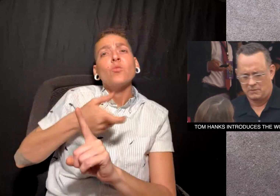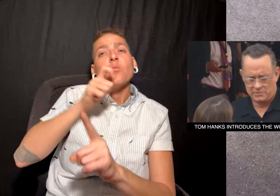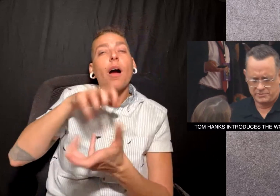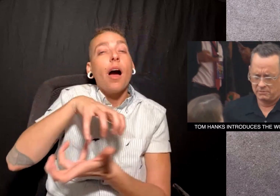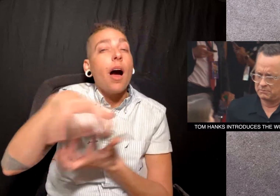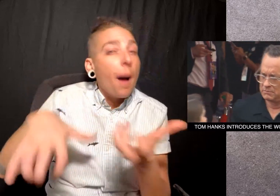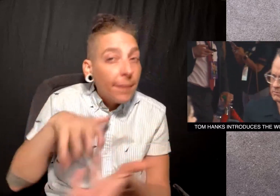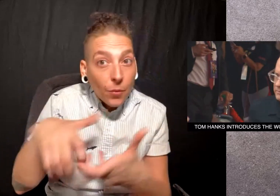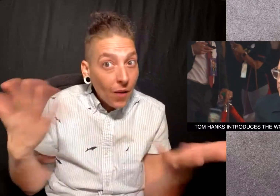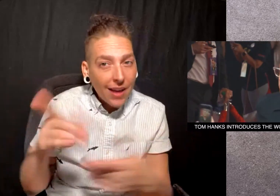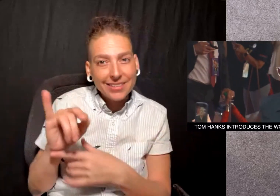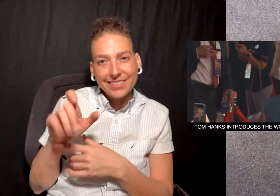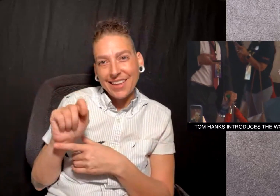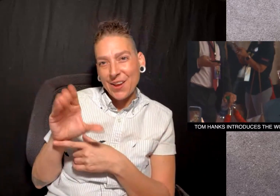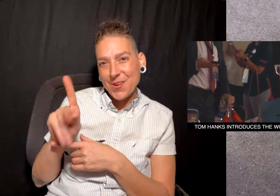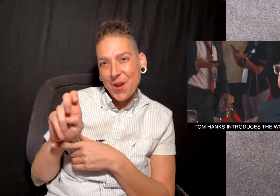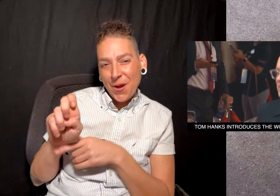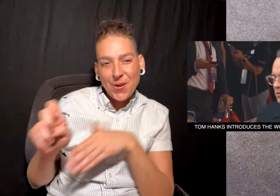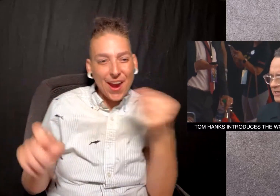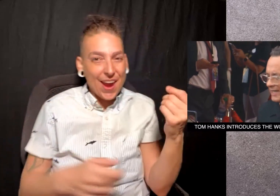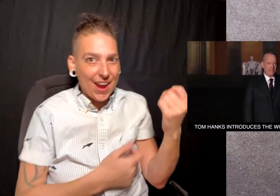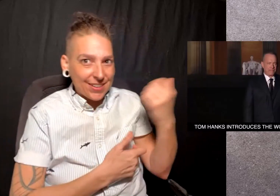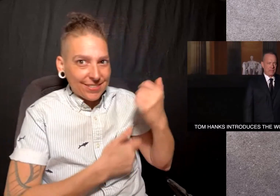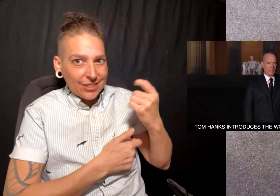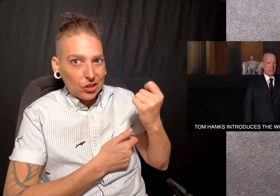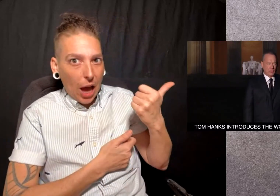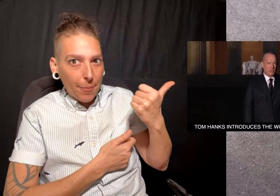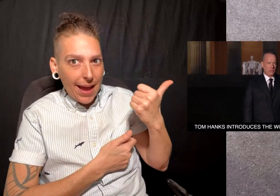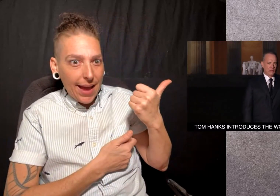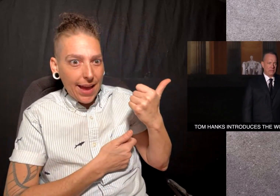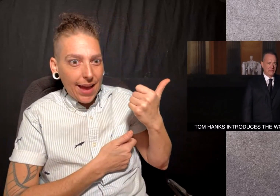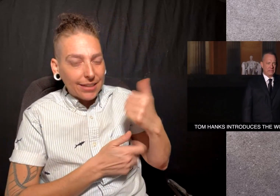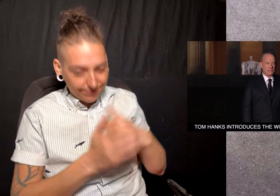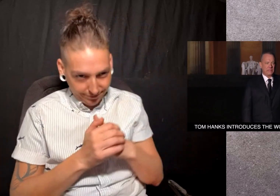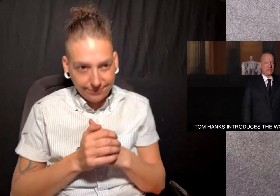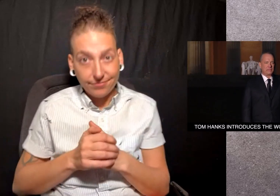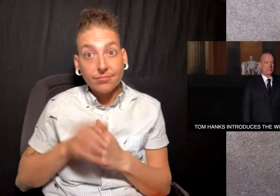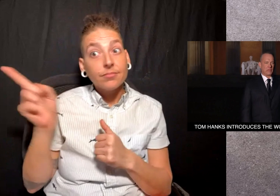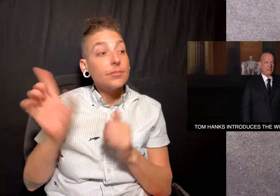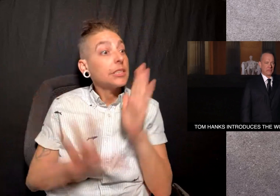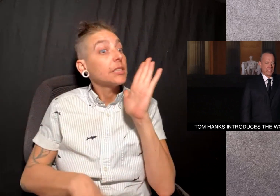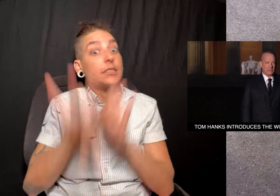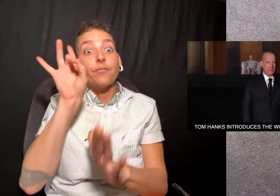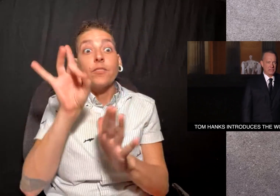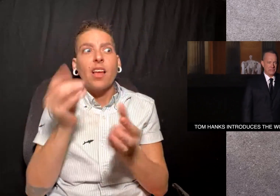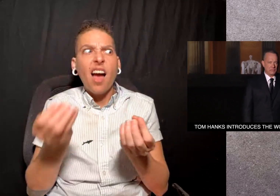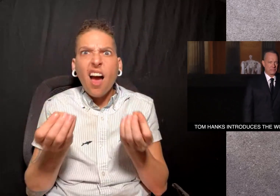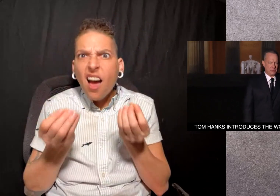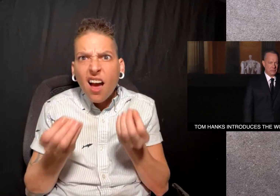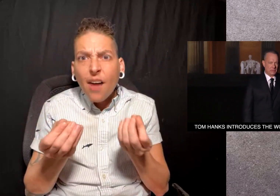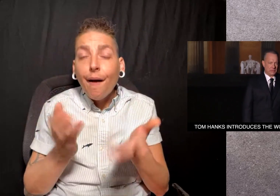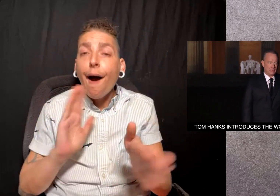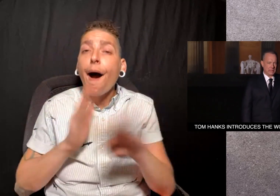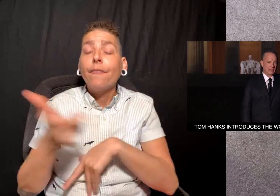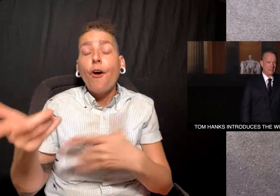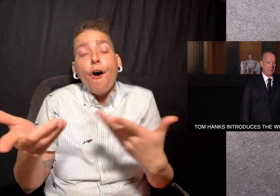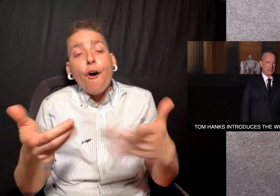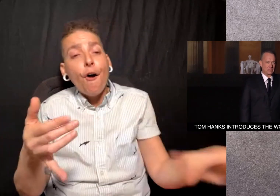the drink is a combination of Diet Coke and champagne he says he discovered it after